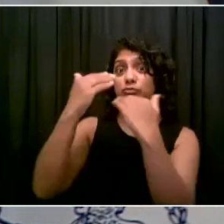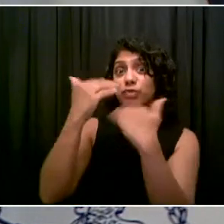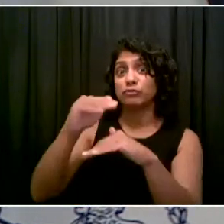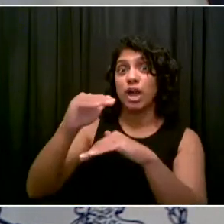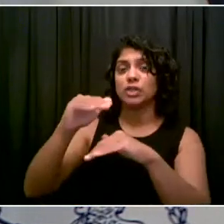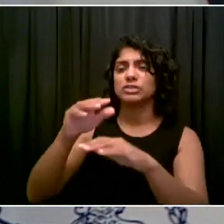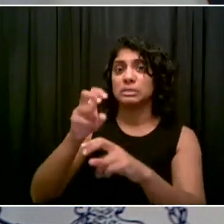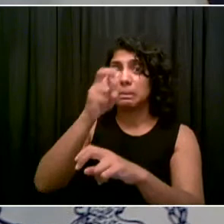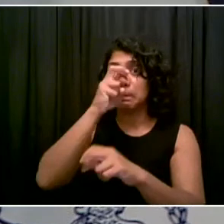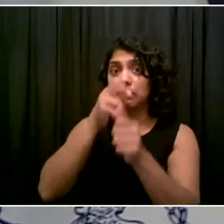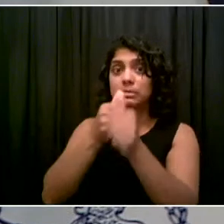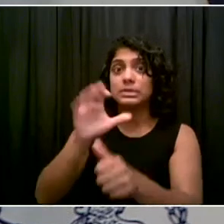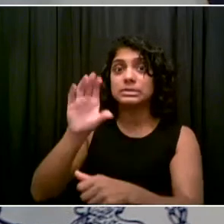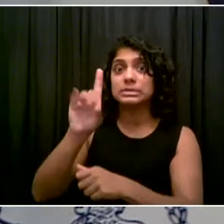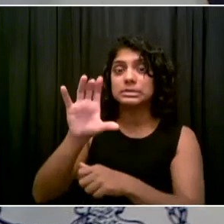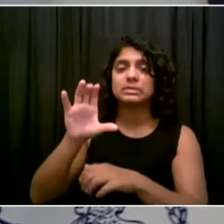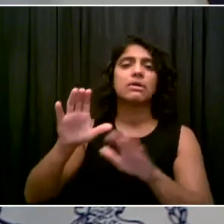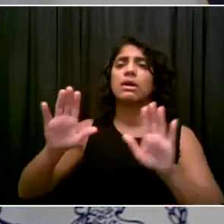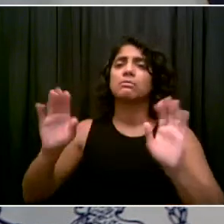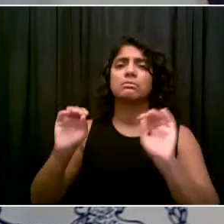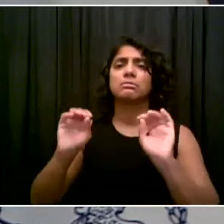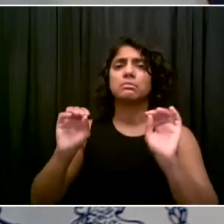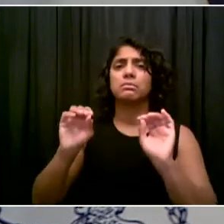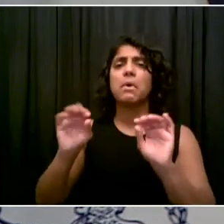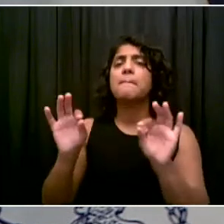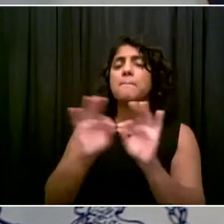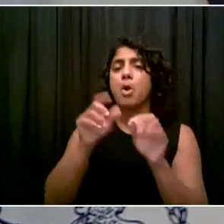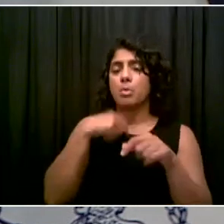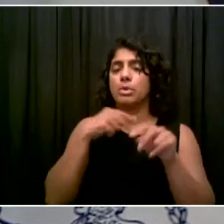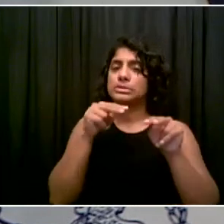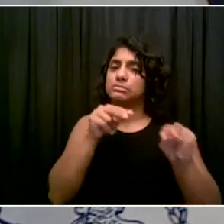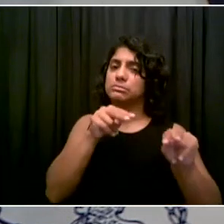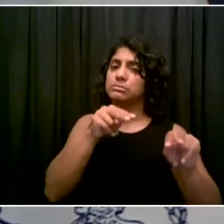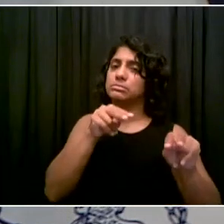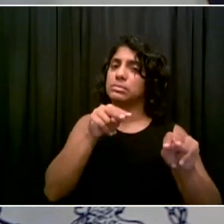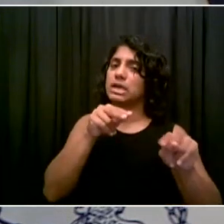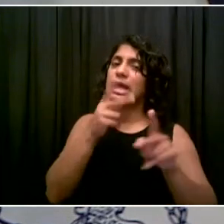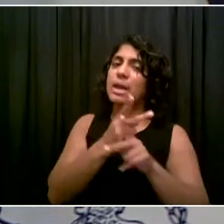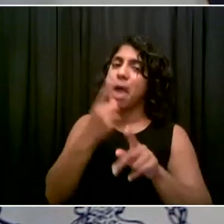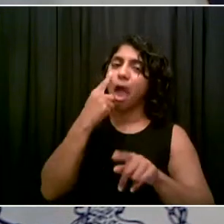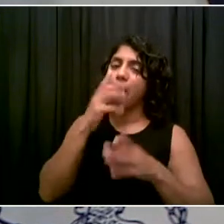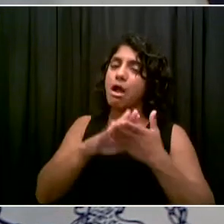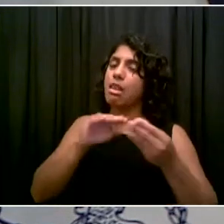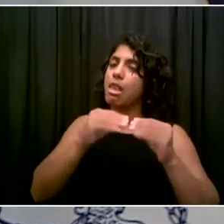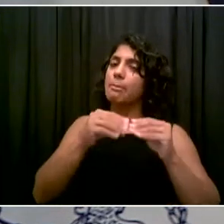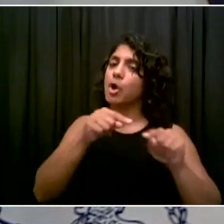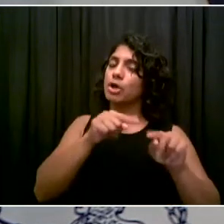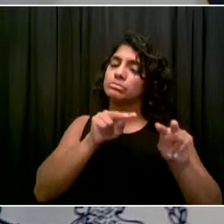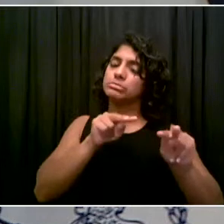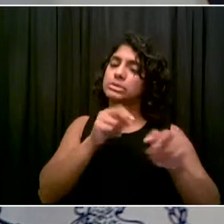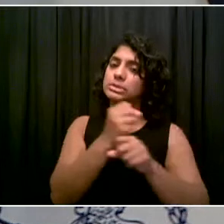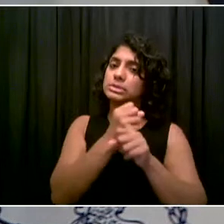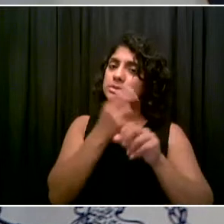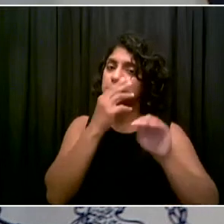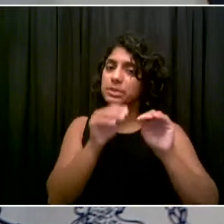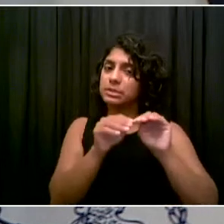PLACE RIGHT NOW. WE WILL CONSTANTLY WATCH THE WE ARE PUSHING UP NOW TO 9.5 MILLION